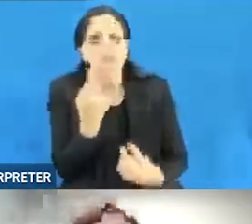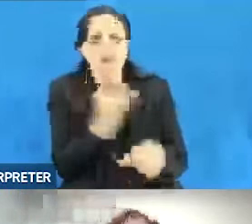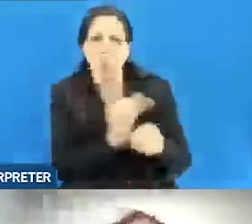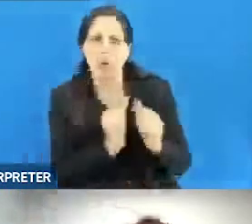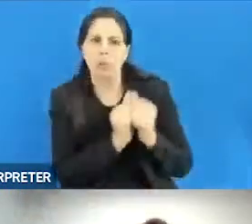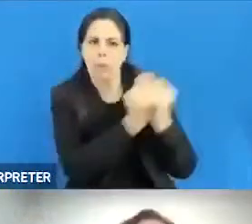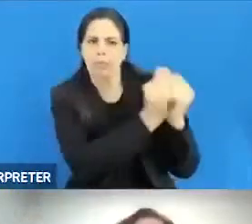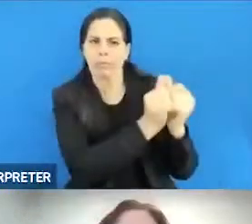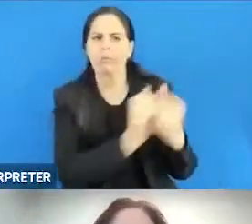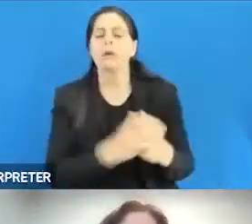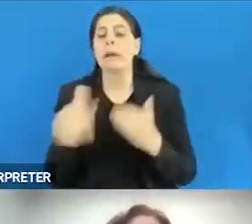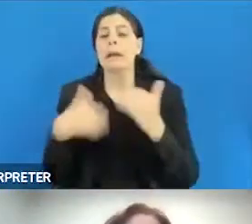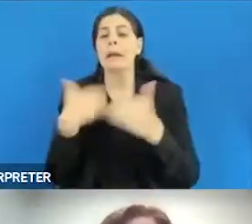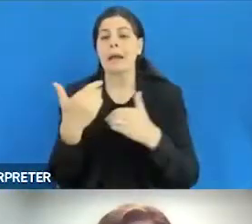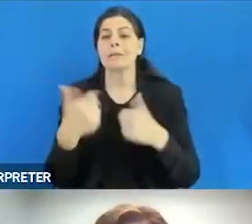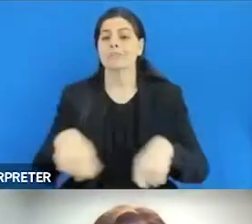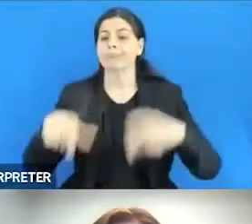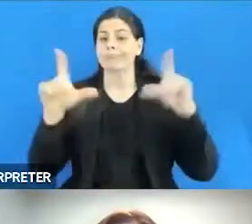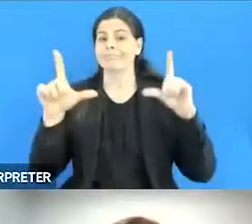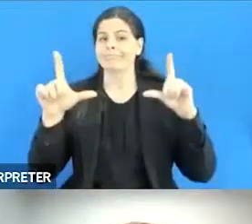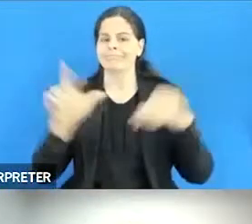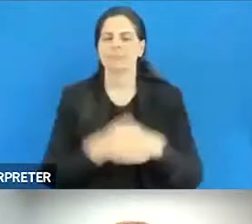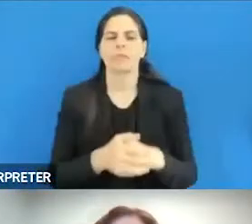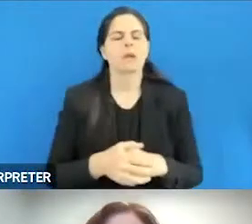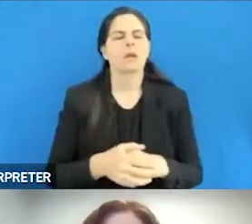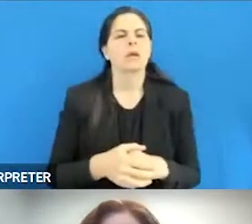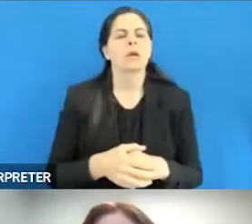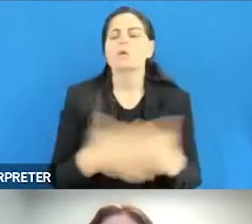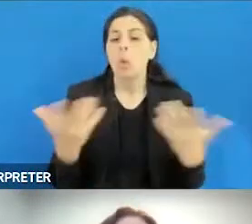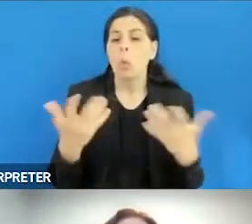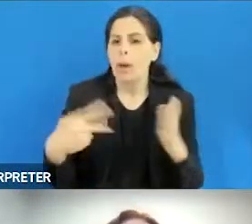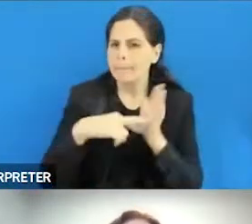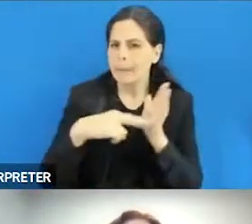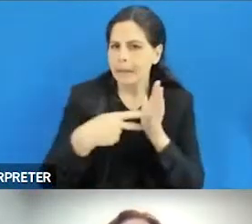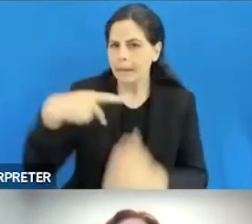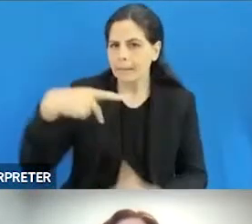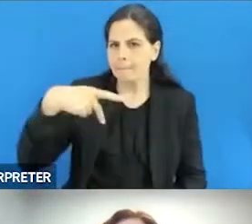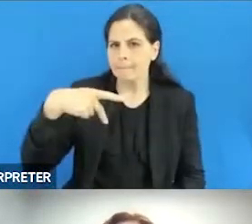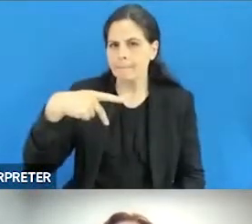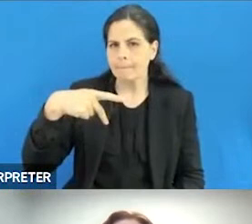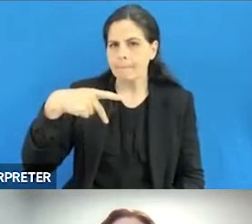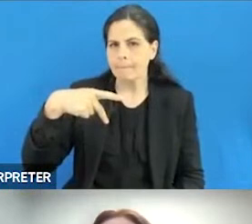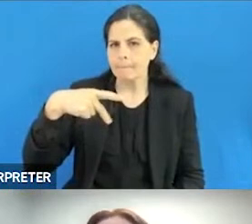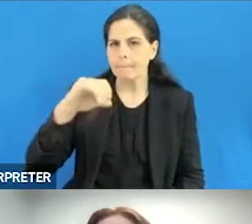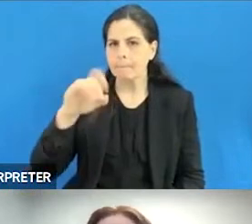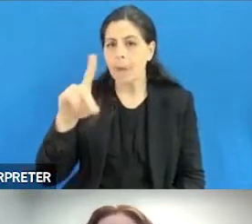So what are podcasts? Podcasts are audio-first productions that you can download